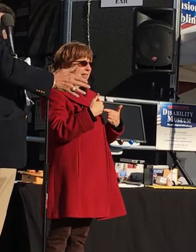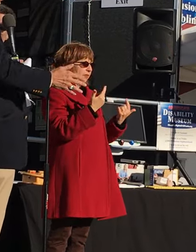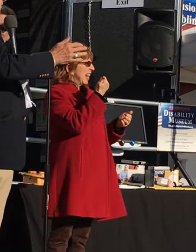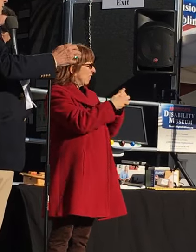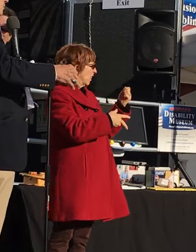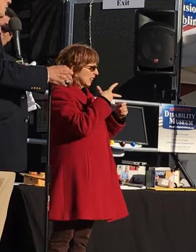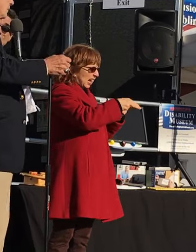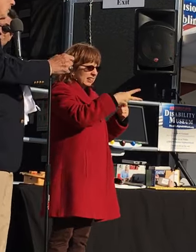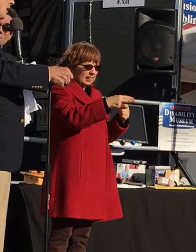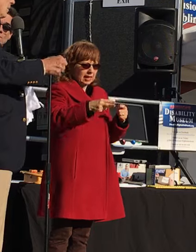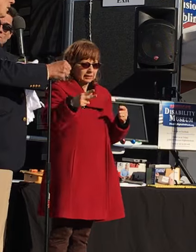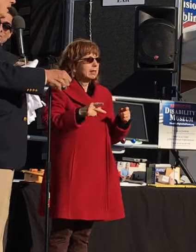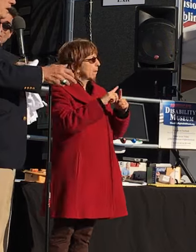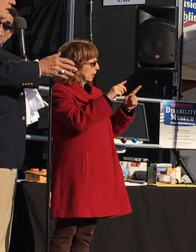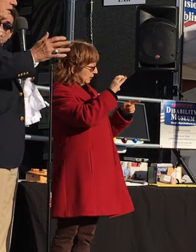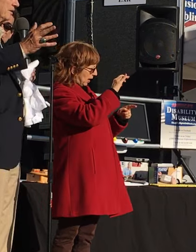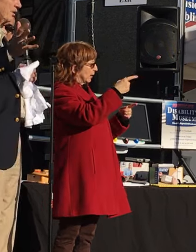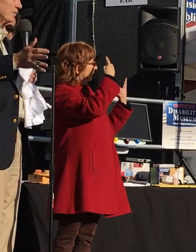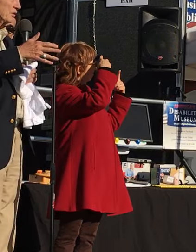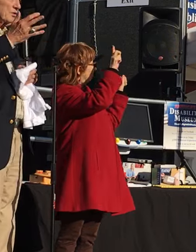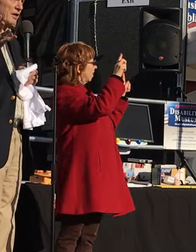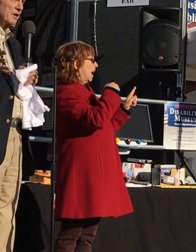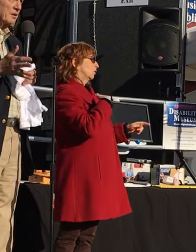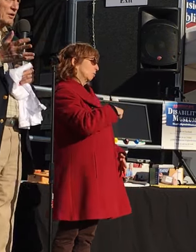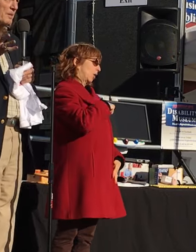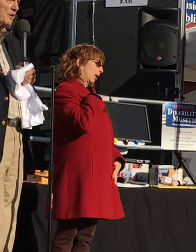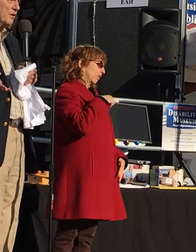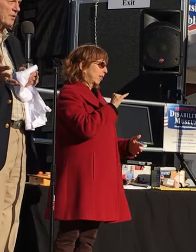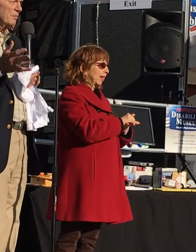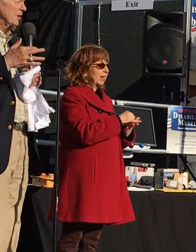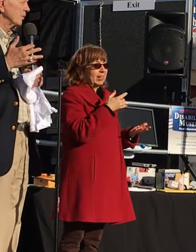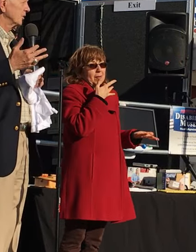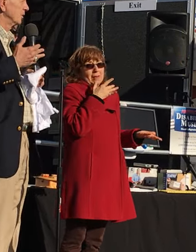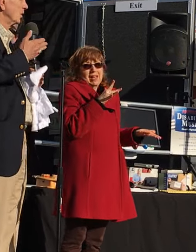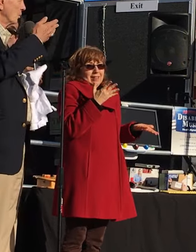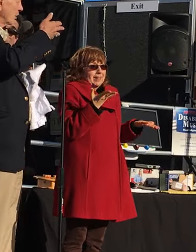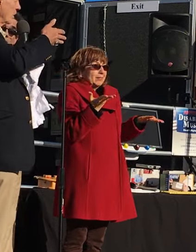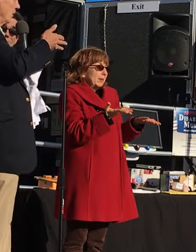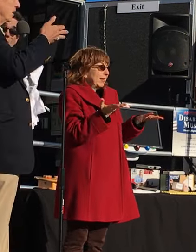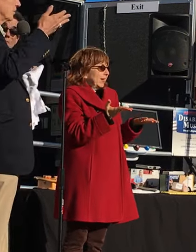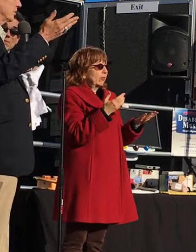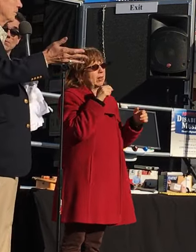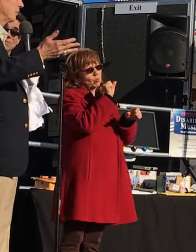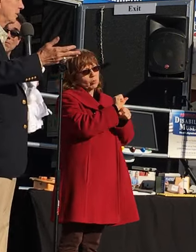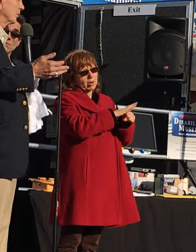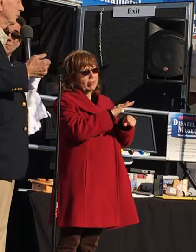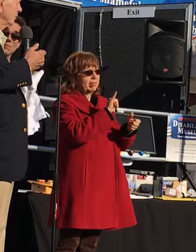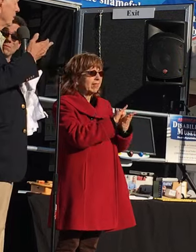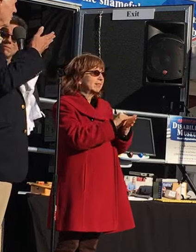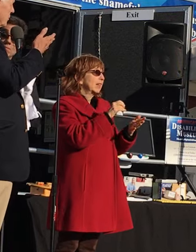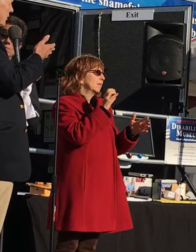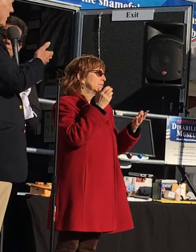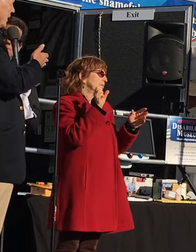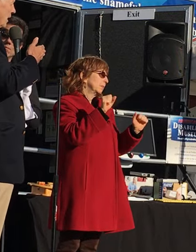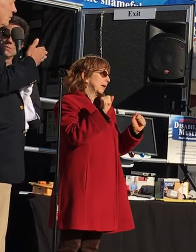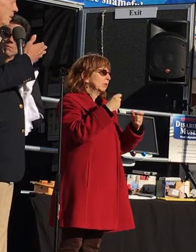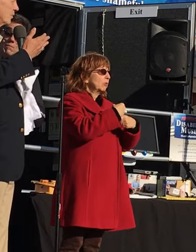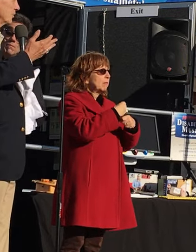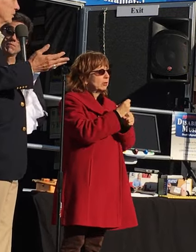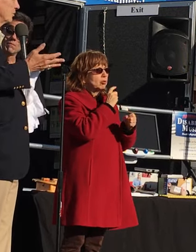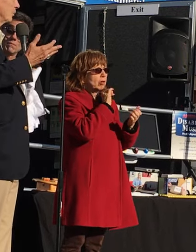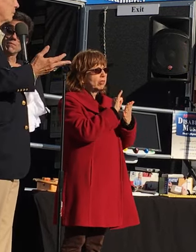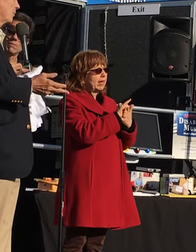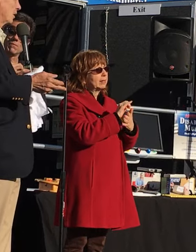about that and then to be selected to come here and be able to work on this and be able